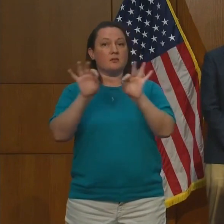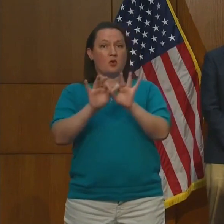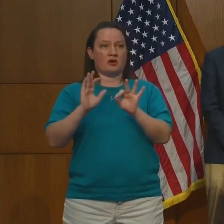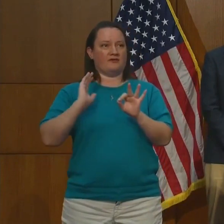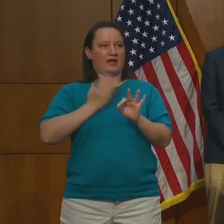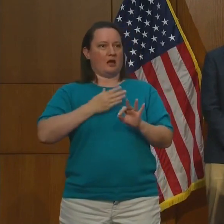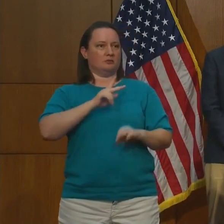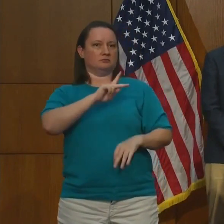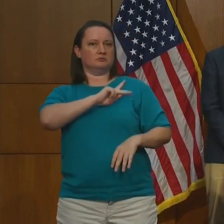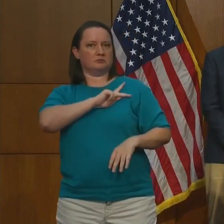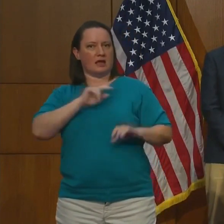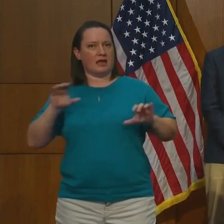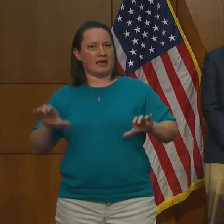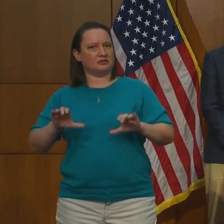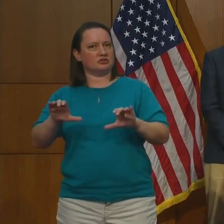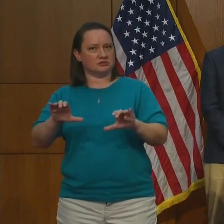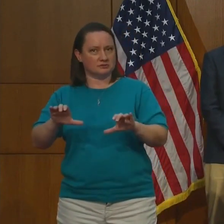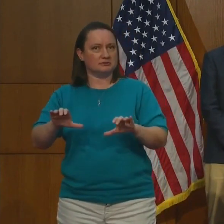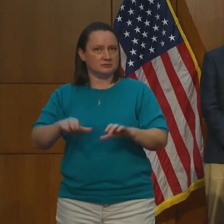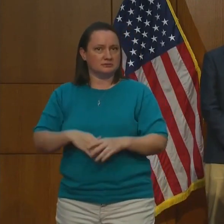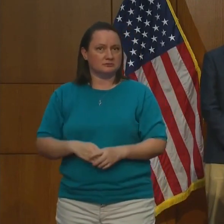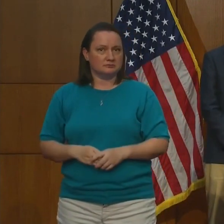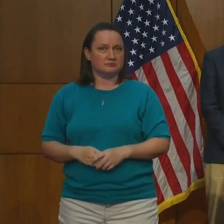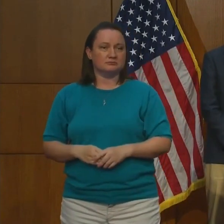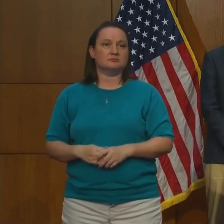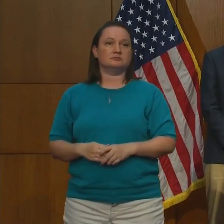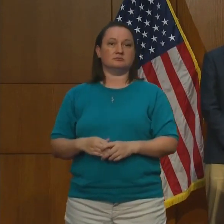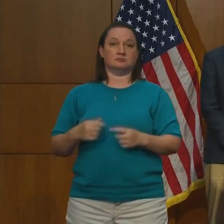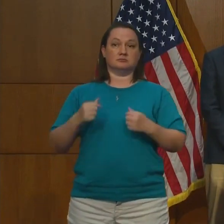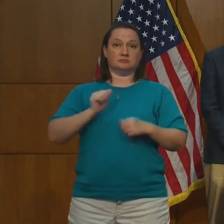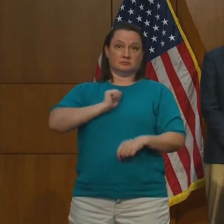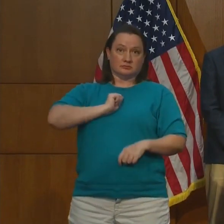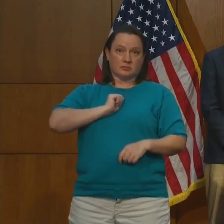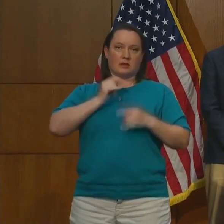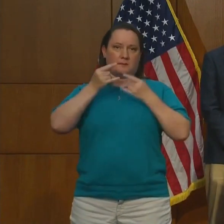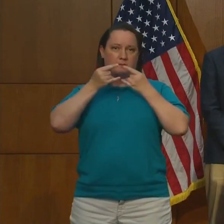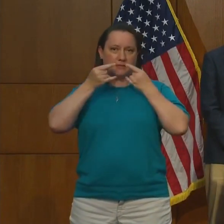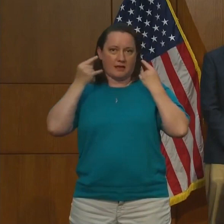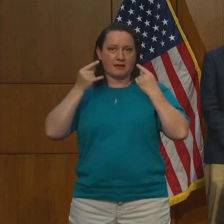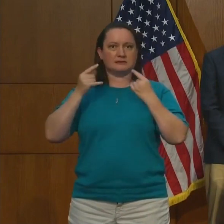CONSUMER SURVEY THIS. SO LIKE TO UNDERSCORE THE IMPORTANCE OF OUR TAKING OUR INDIVIDUAL